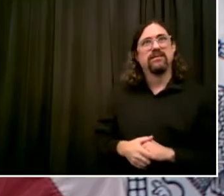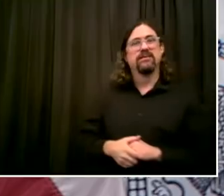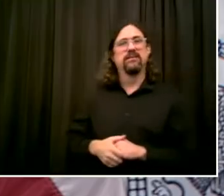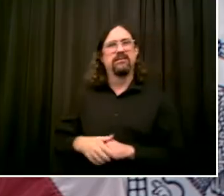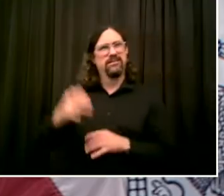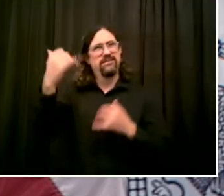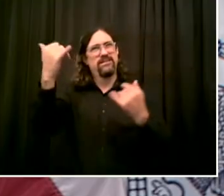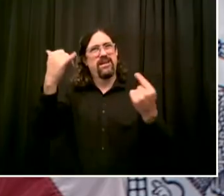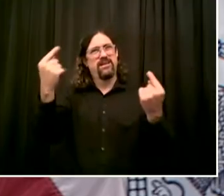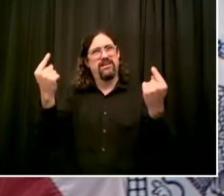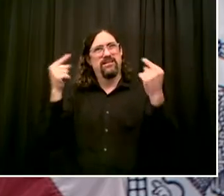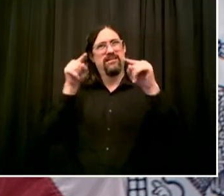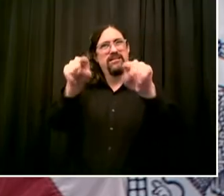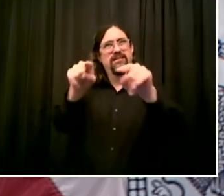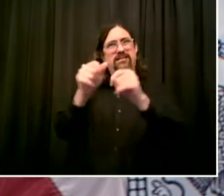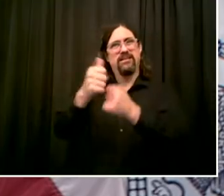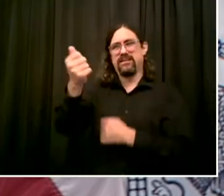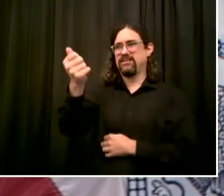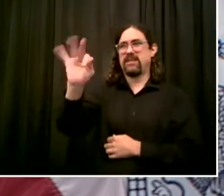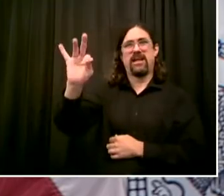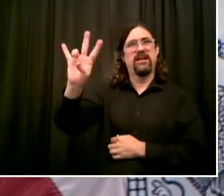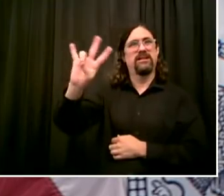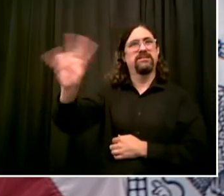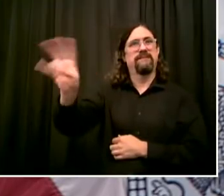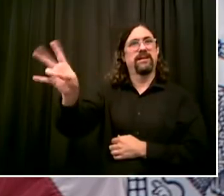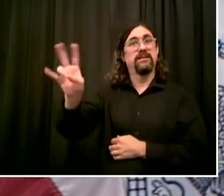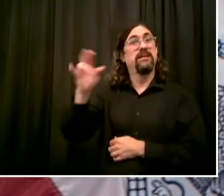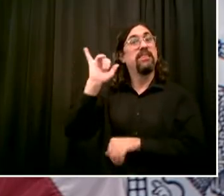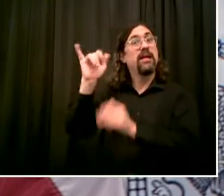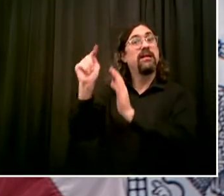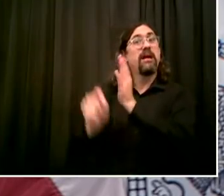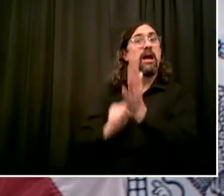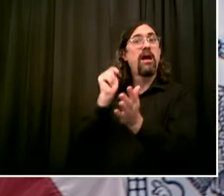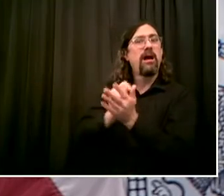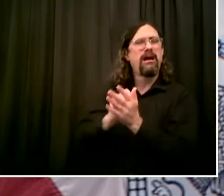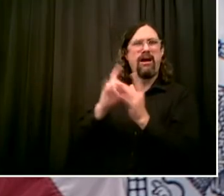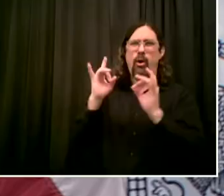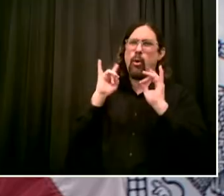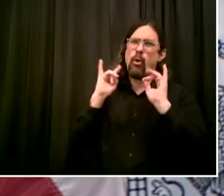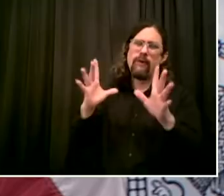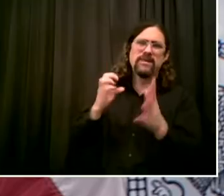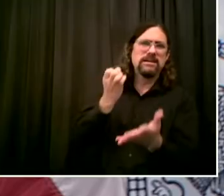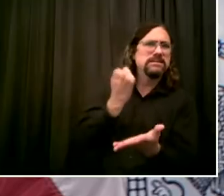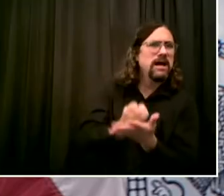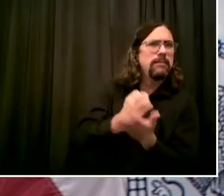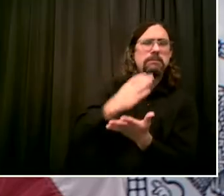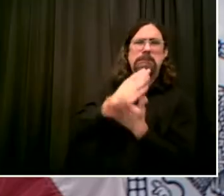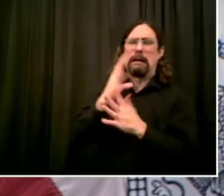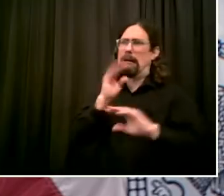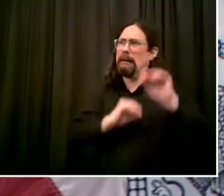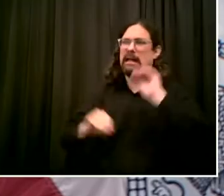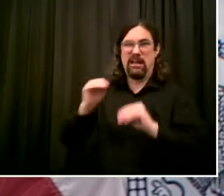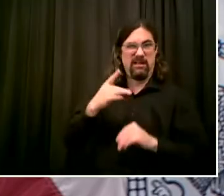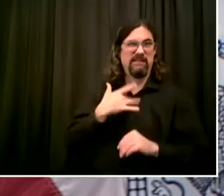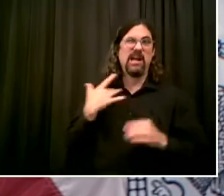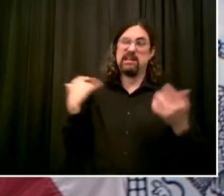GENERATIONS TO FIND A TIME WHERE SO AMNY RWOKIGN PEOPLE WERE UNEMPLOYED AND SUFFERING . I THINK IT I S THE GRIHT TIME TO ASK AMONG